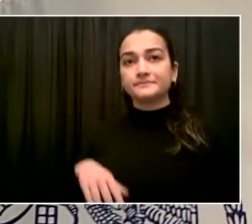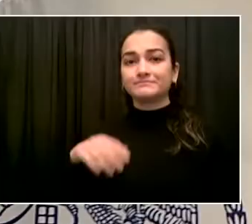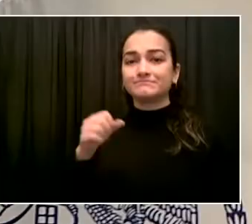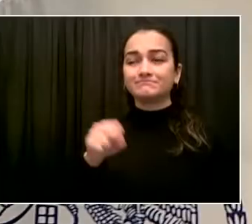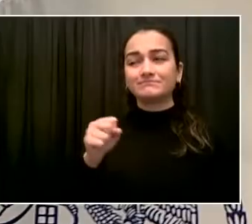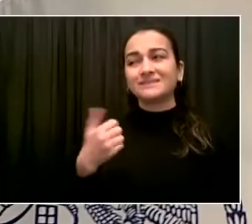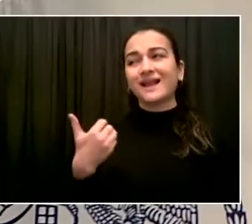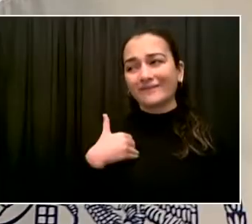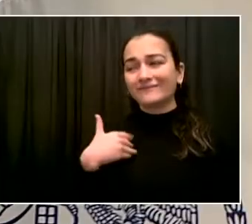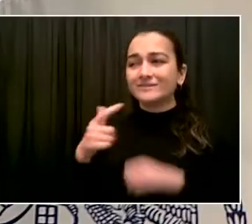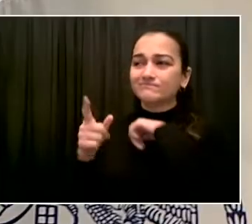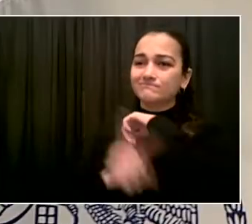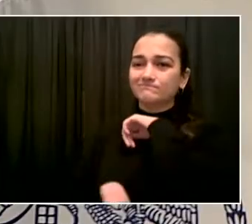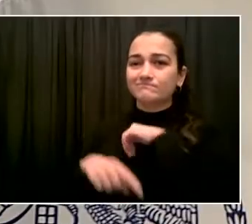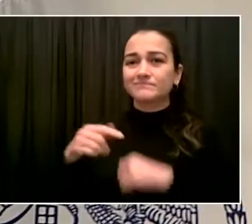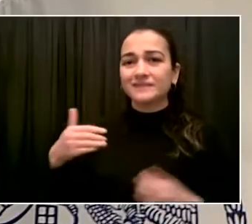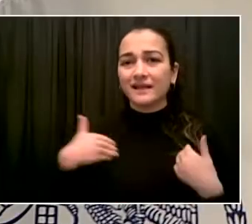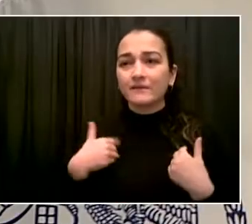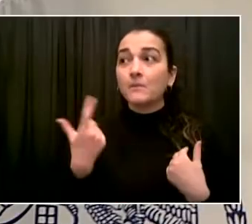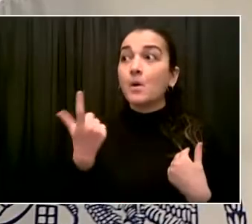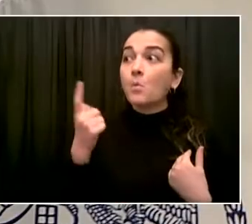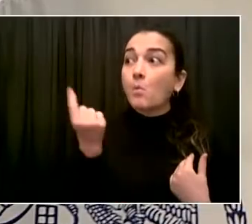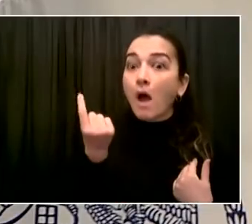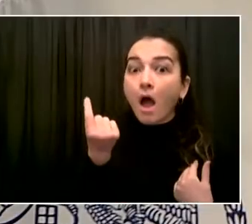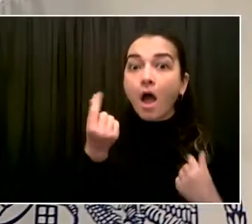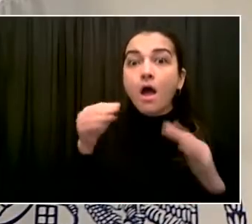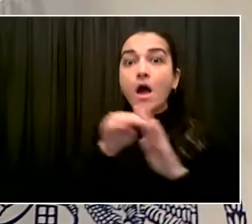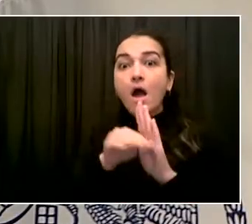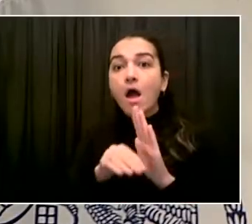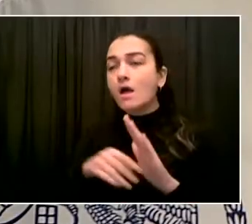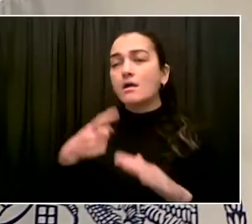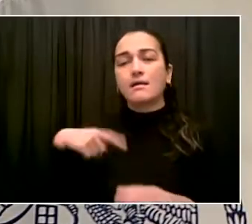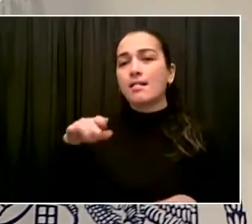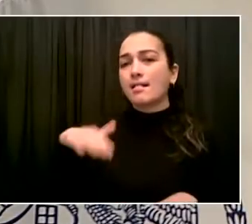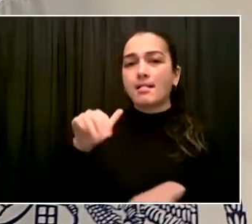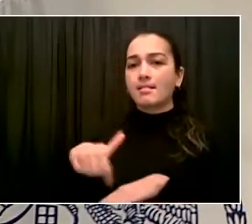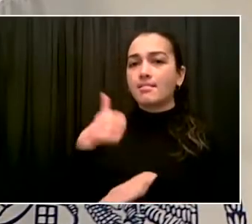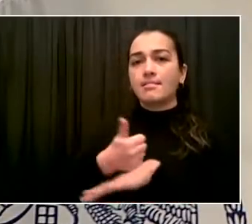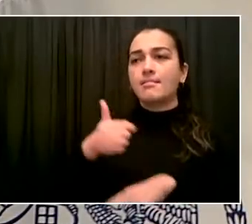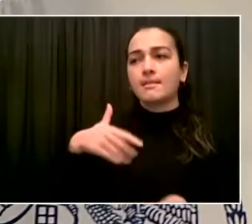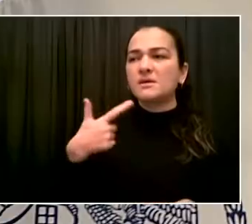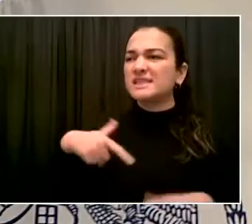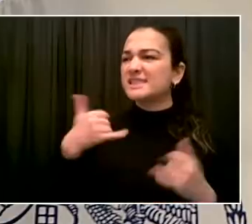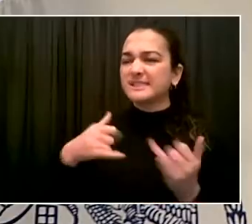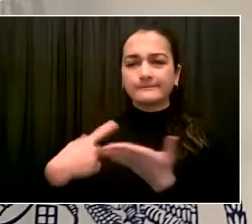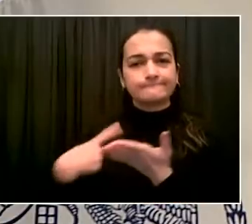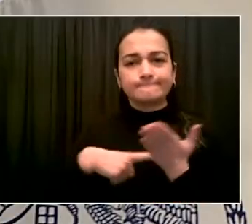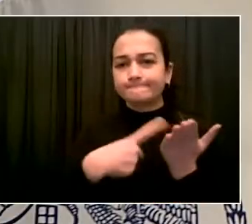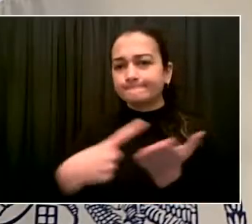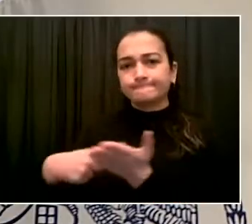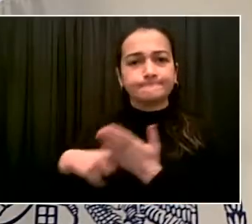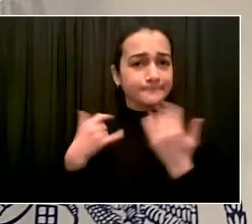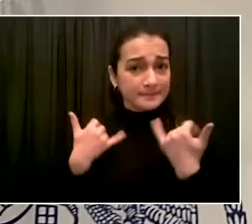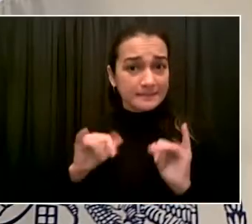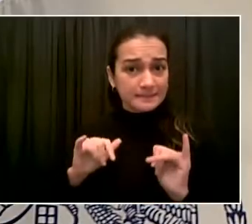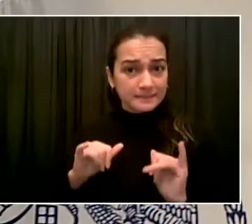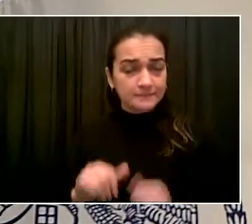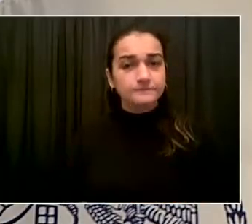SOME CONSEQUENCES. BUT I WANT TO EMPHASIZE, NUMBER ONE, WE WILL FIGURE OUT WHAT MAKES SENSE BY DECEMBER 15